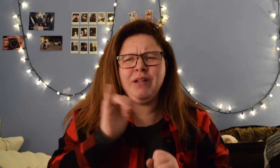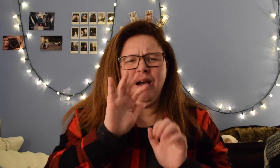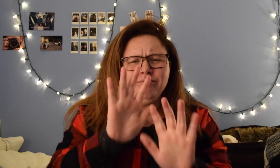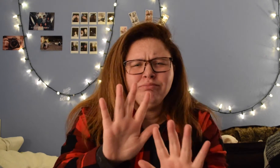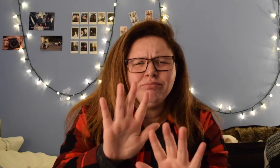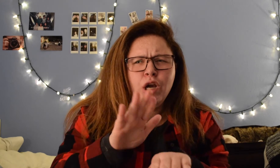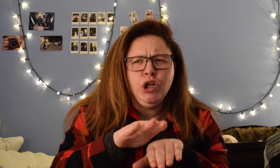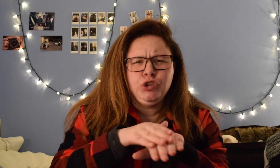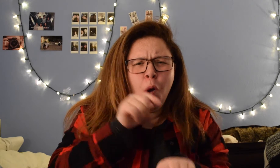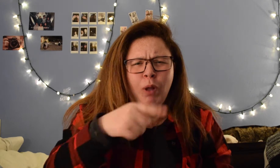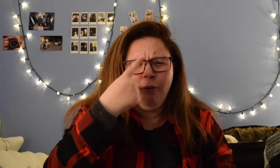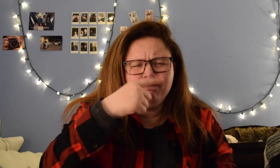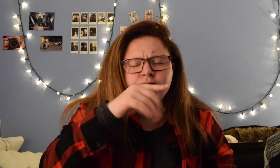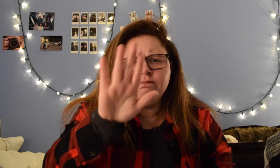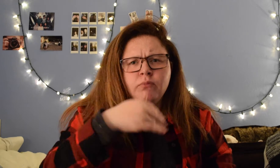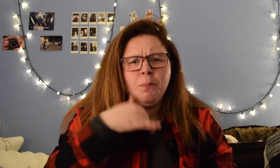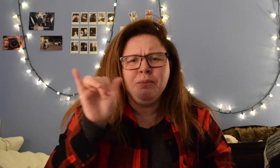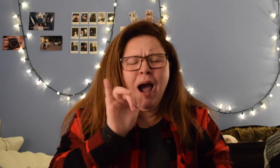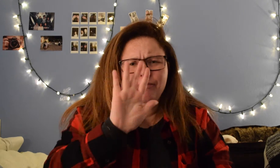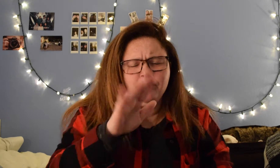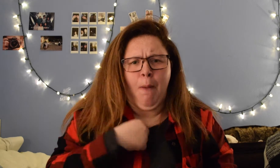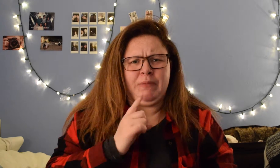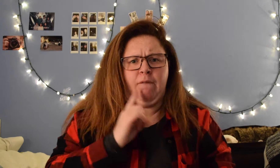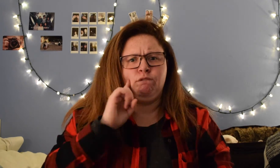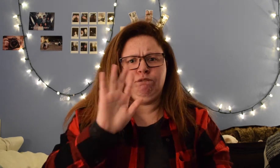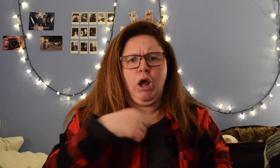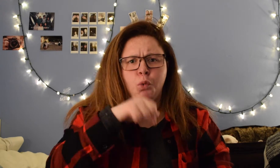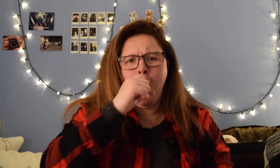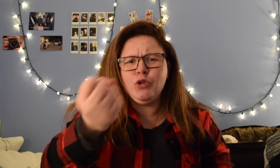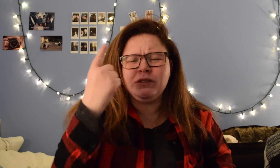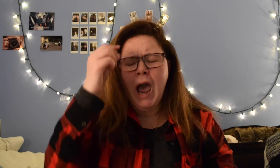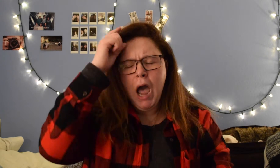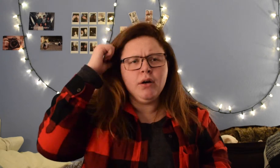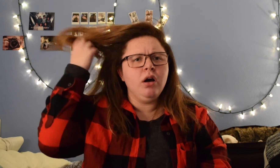I had to tell him to slow down and inform that I'm deaf